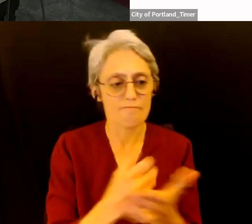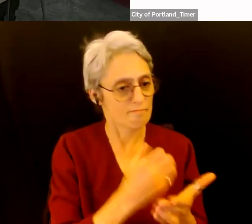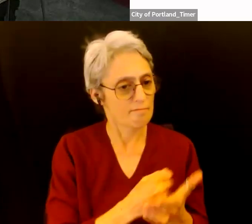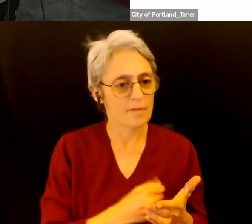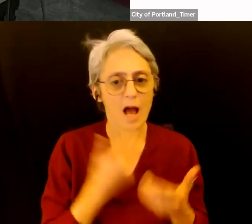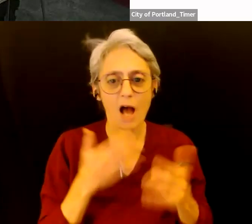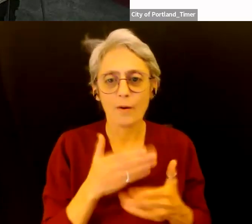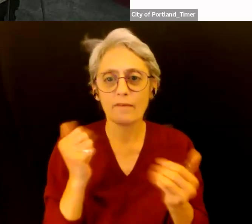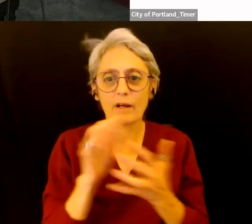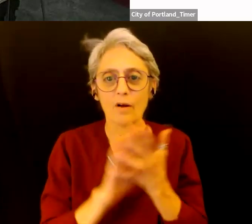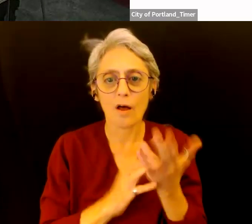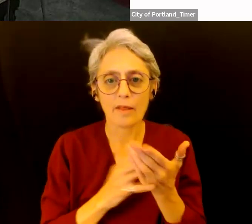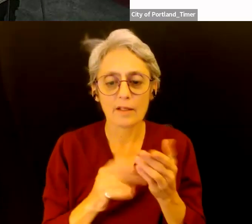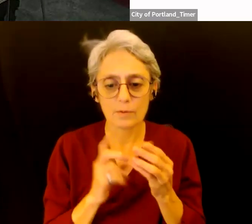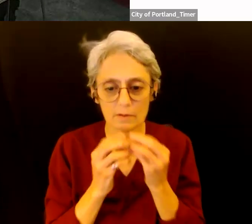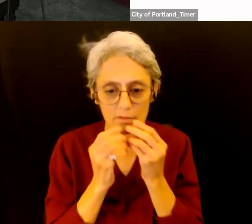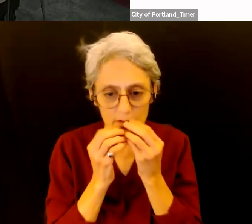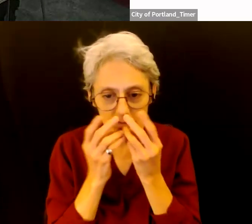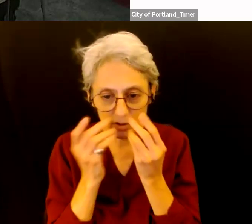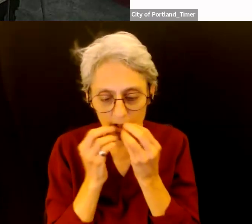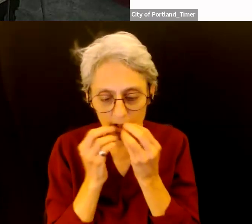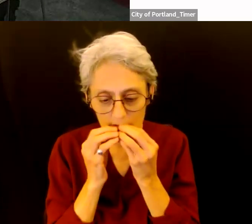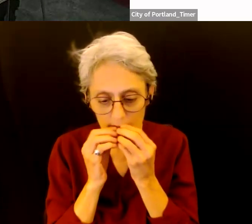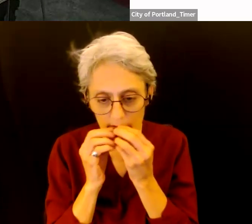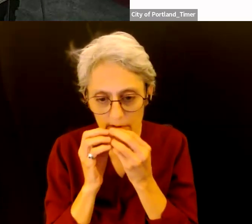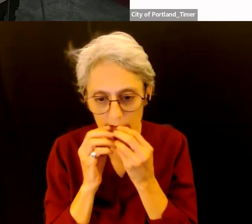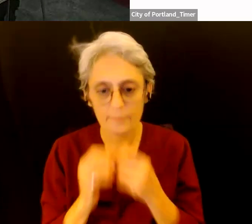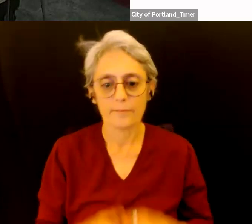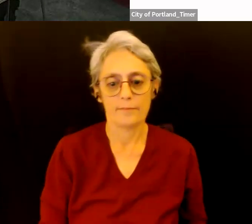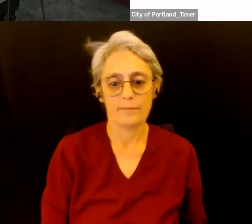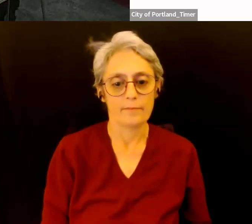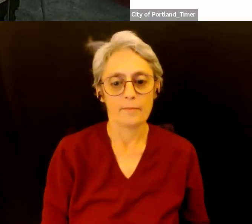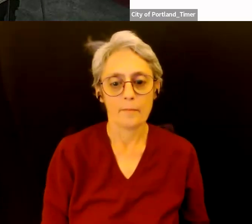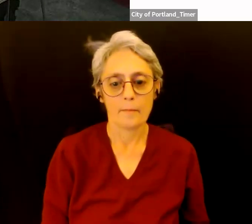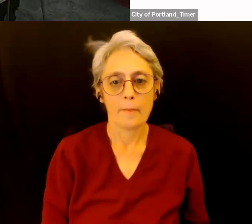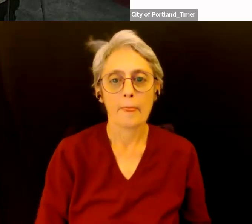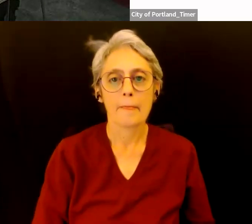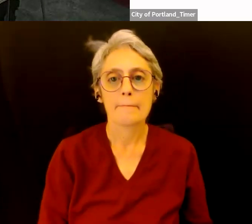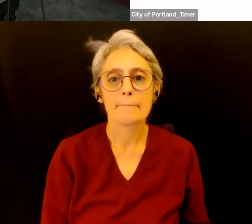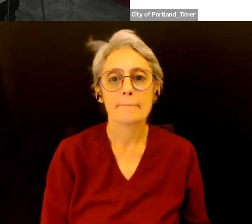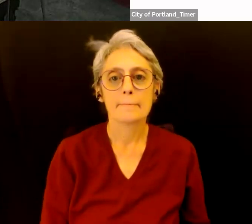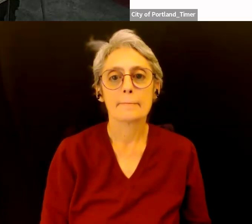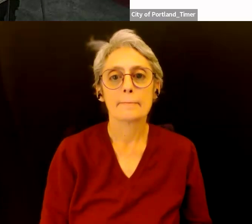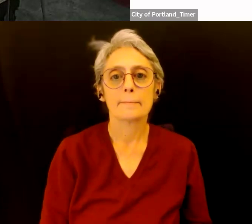Once it might leave.